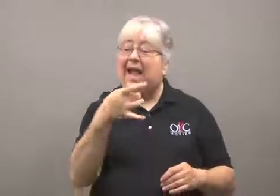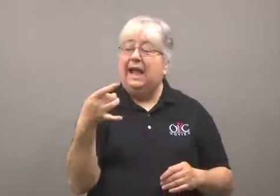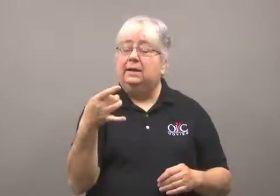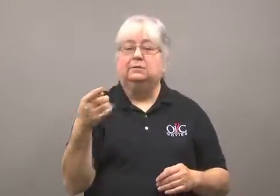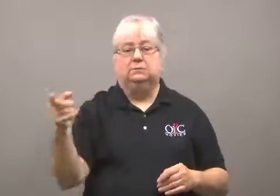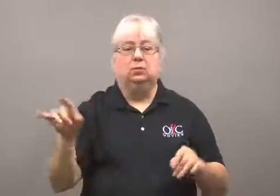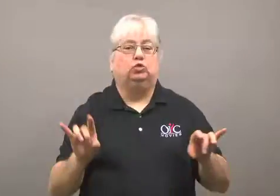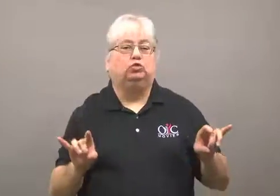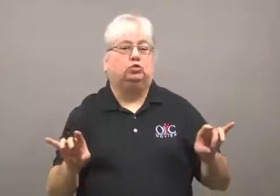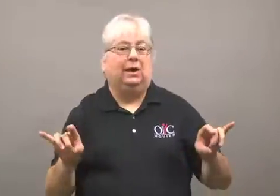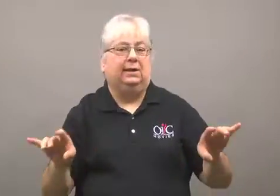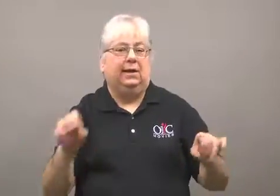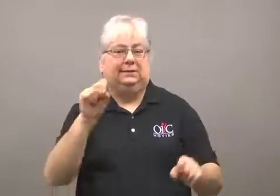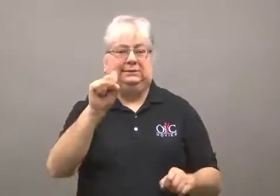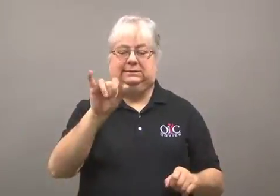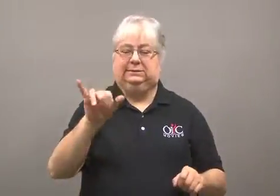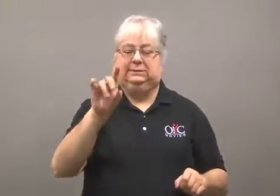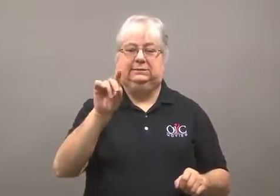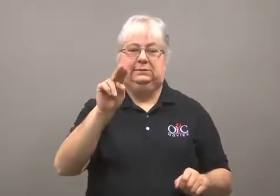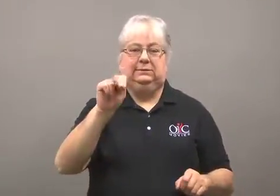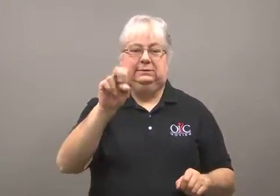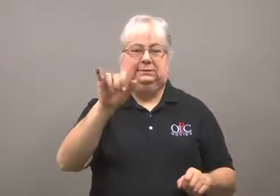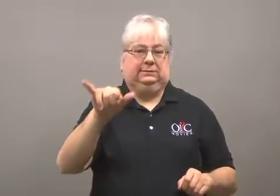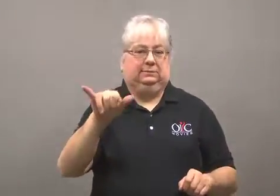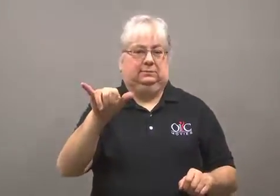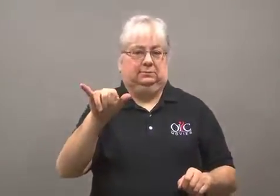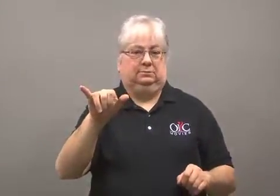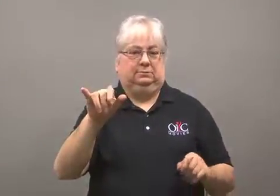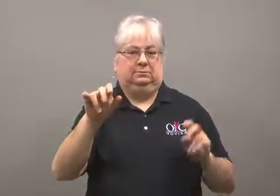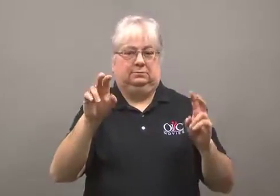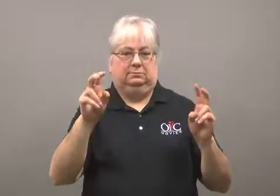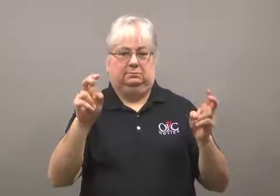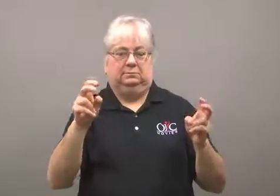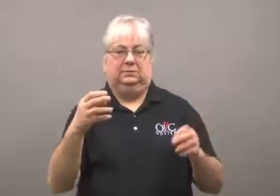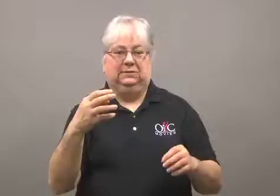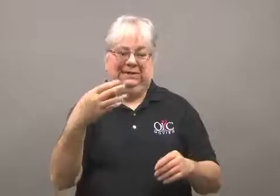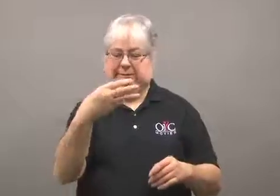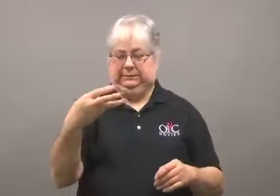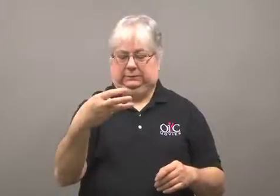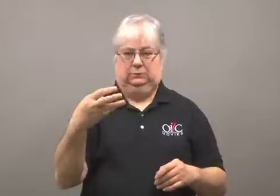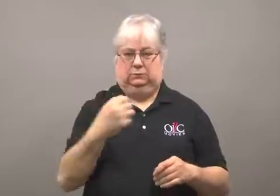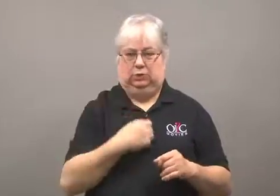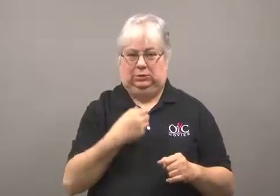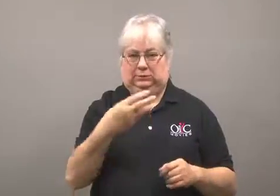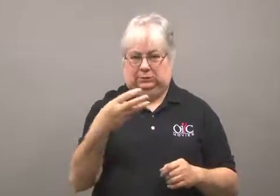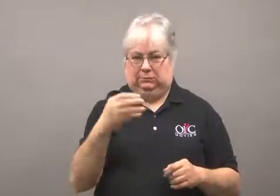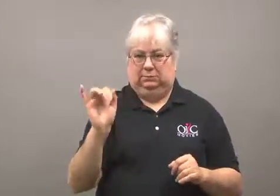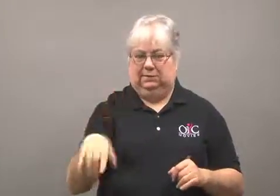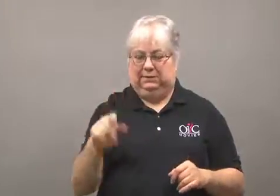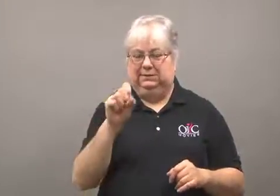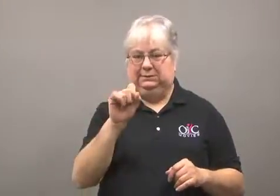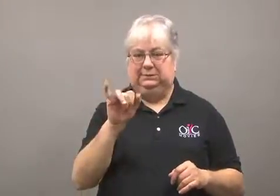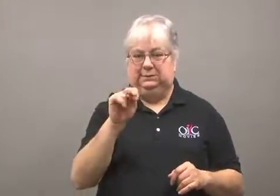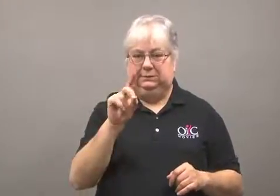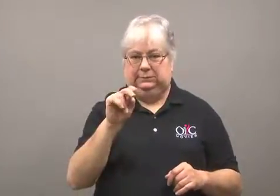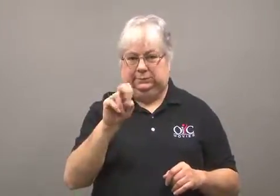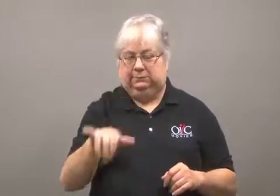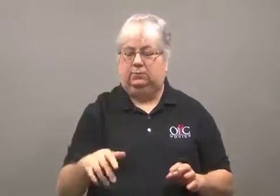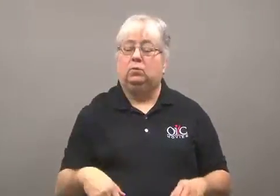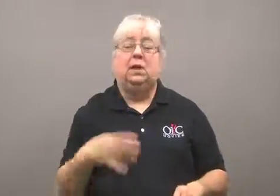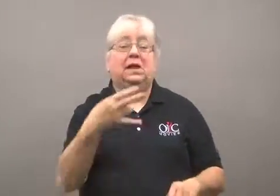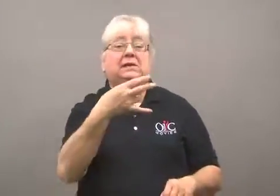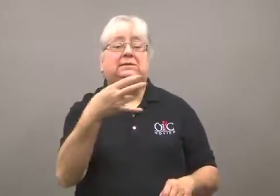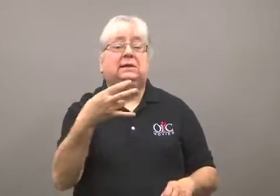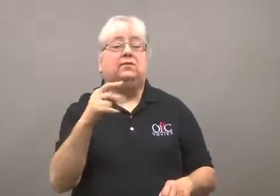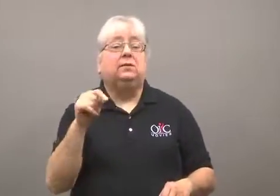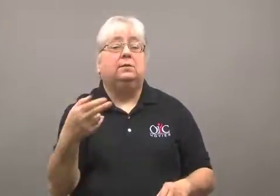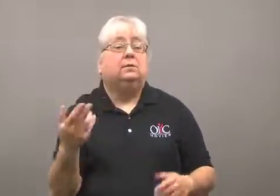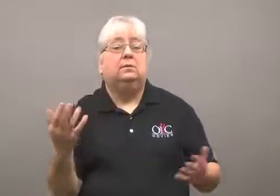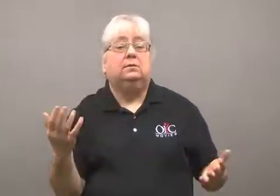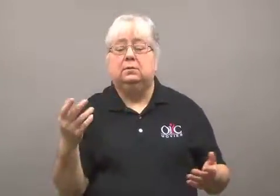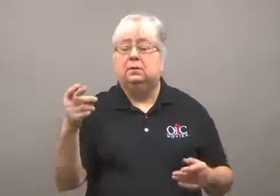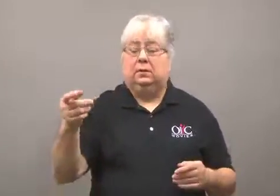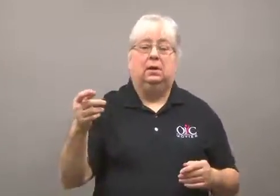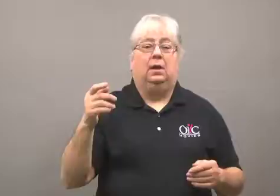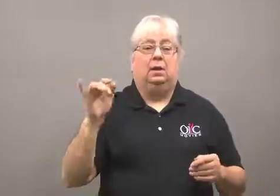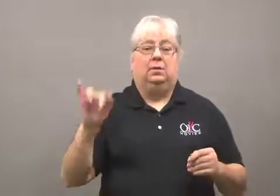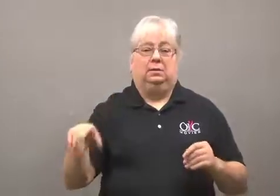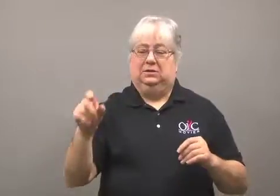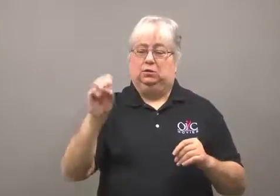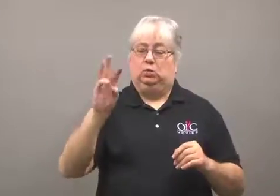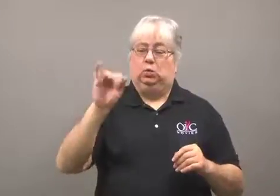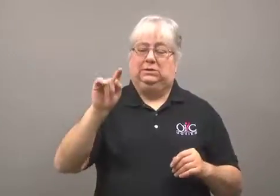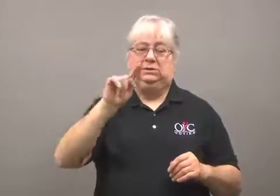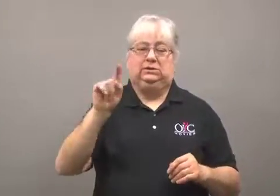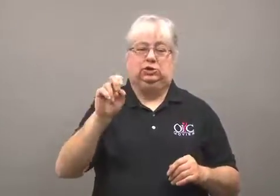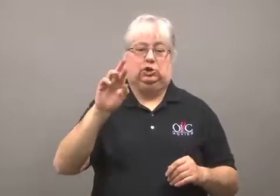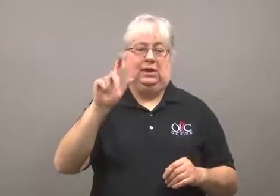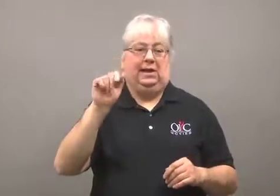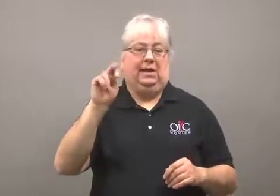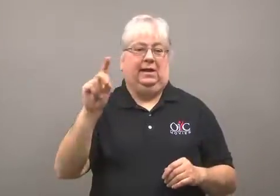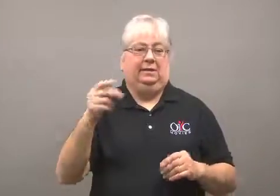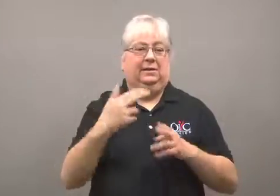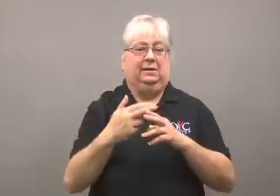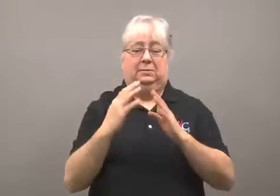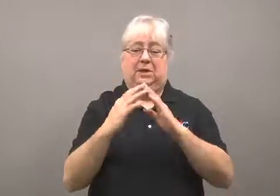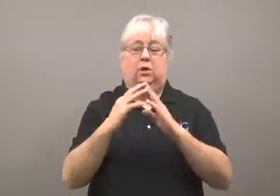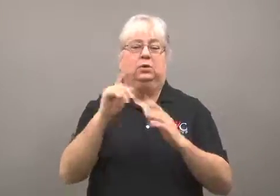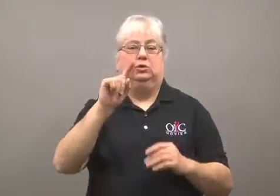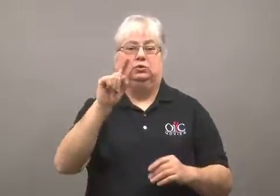Eighth, sorry, I mean sixth, is Sydney in Australia.